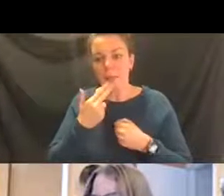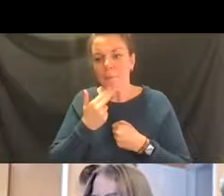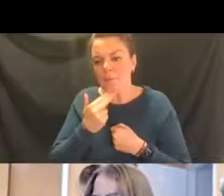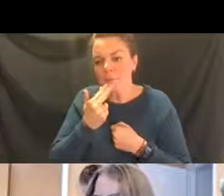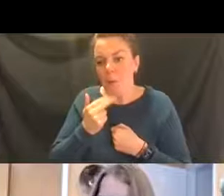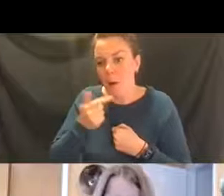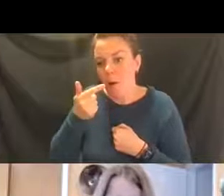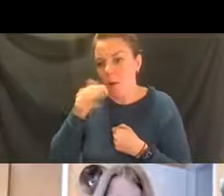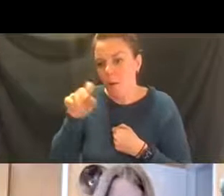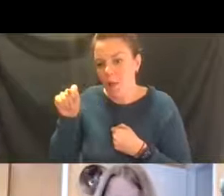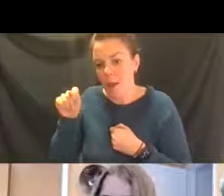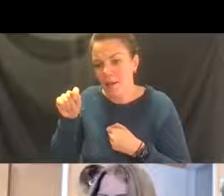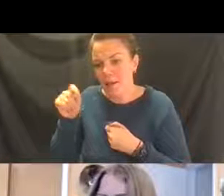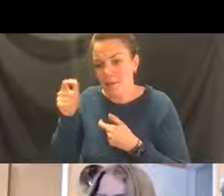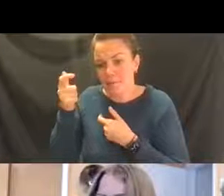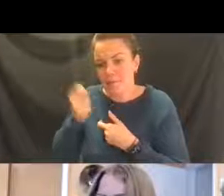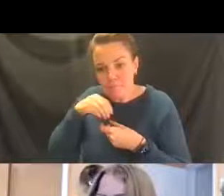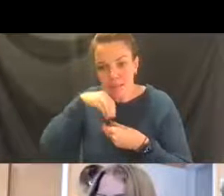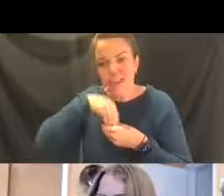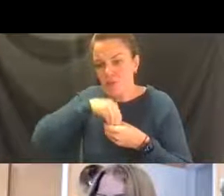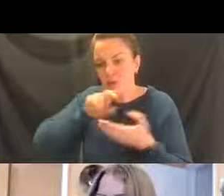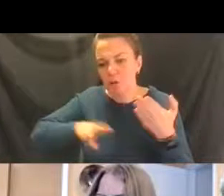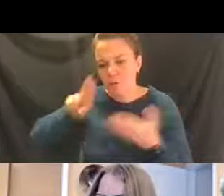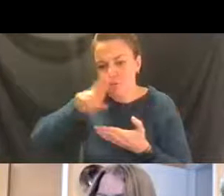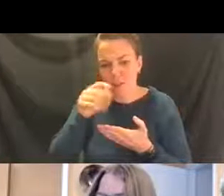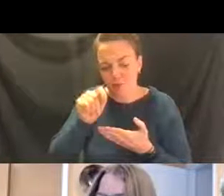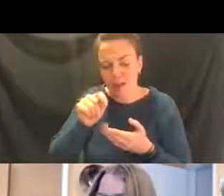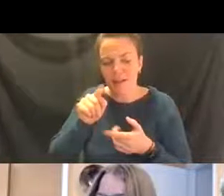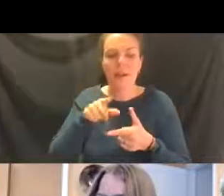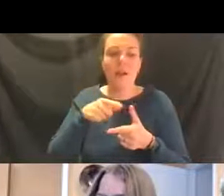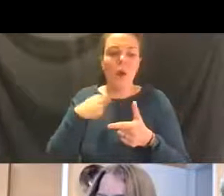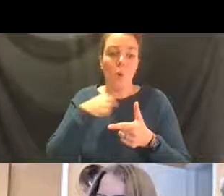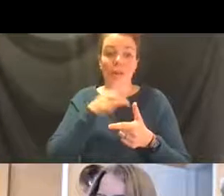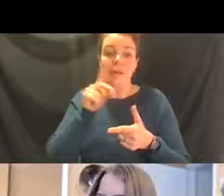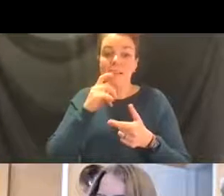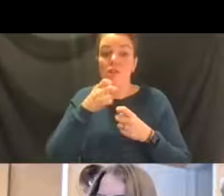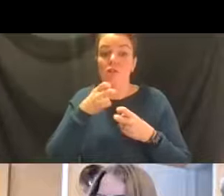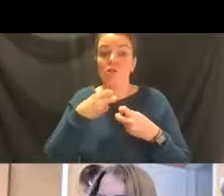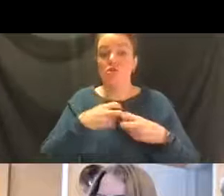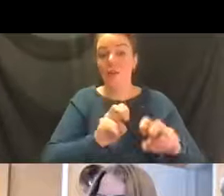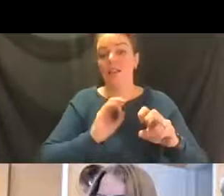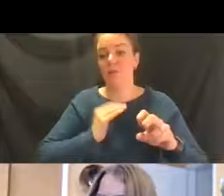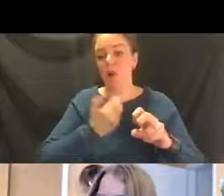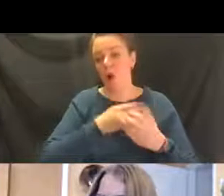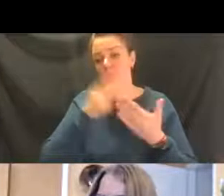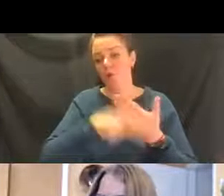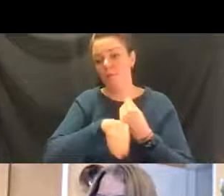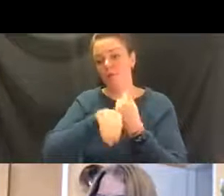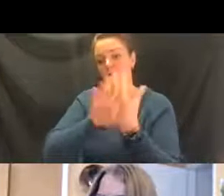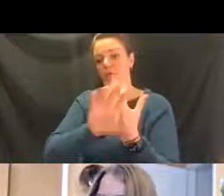grant and we were able to transfer our programming into a virtual environment since November 2020